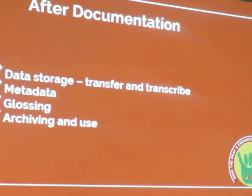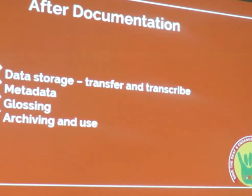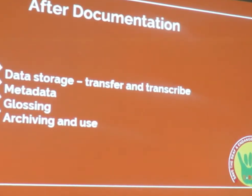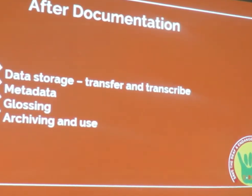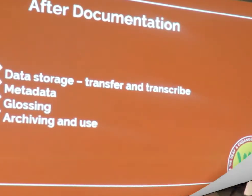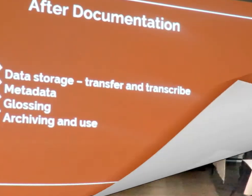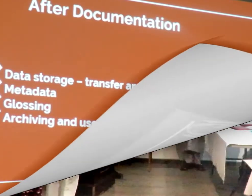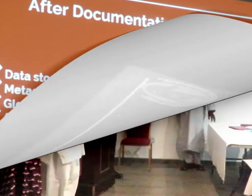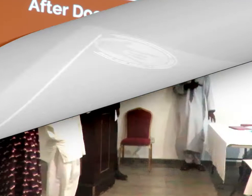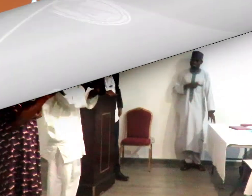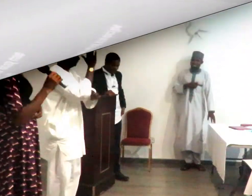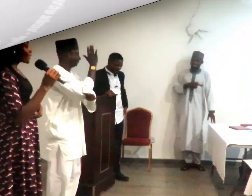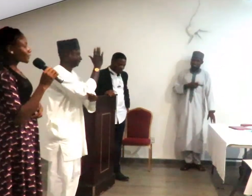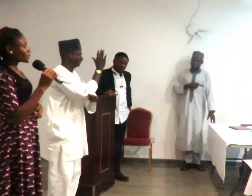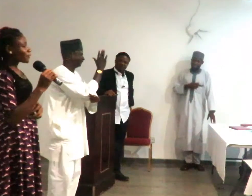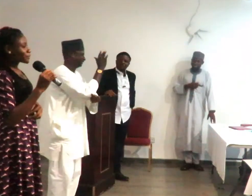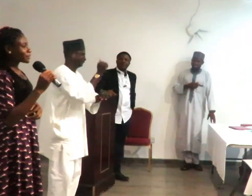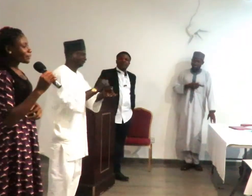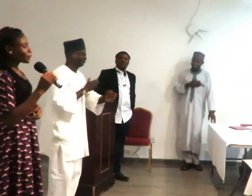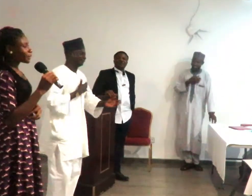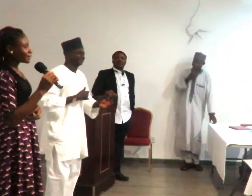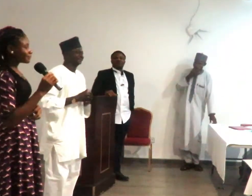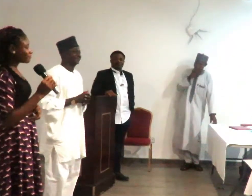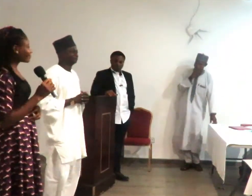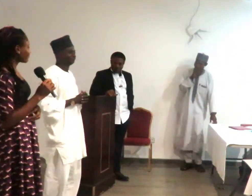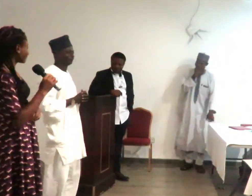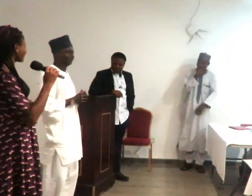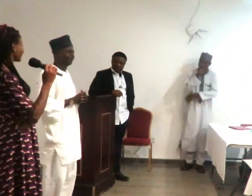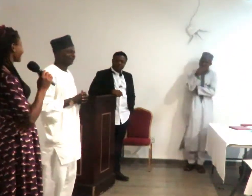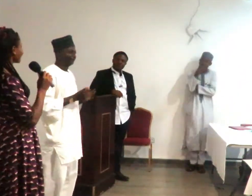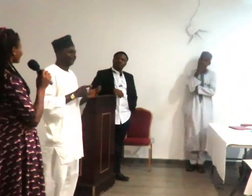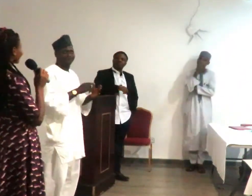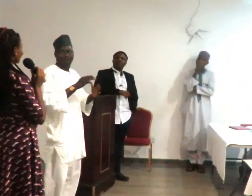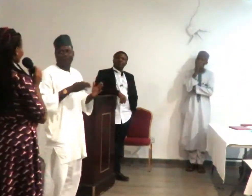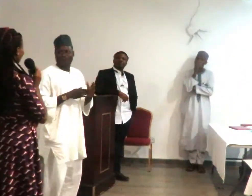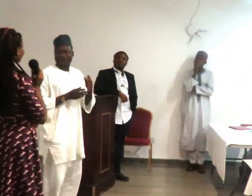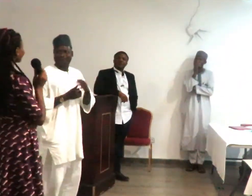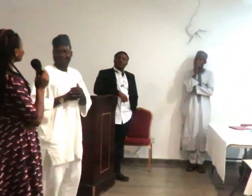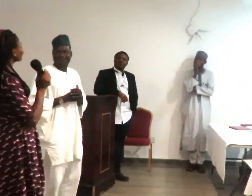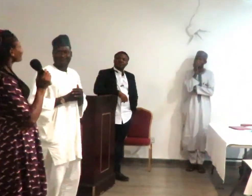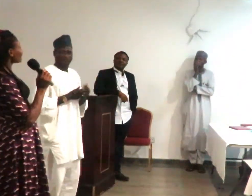communities or maybe the region or even the nation. That is why you have what we call,